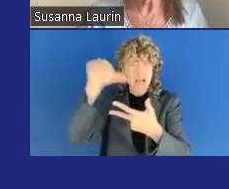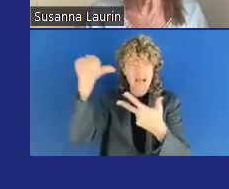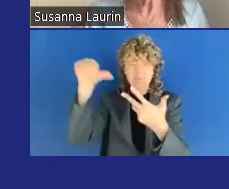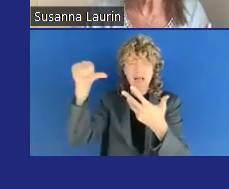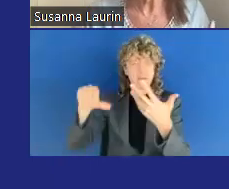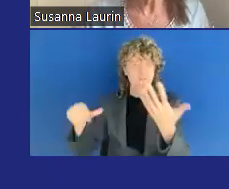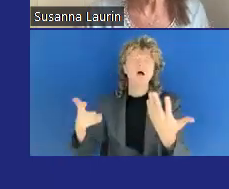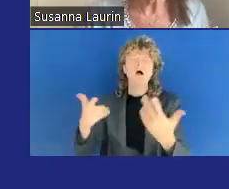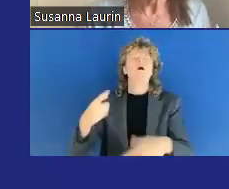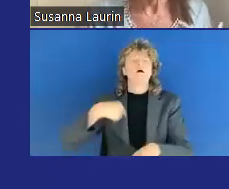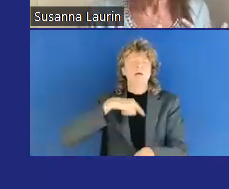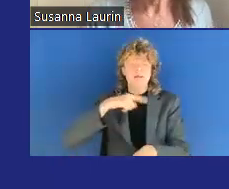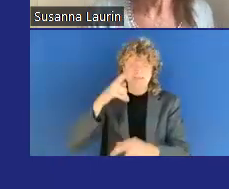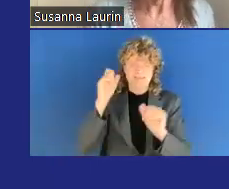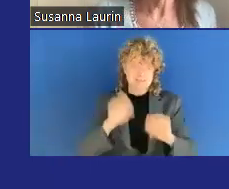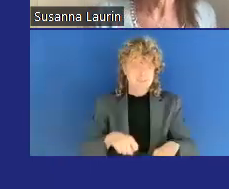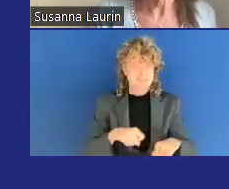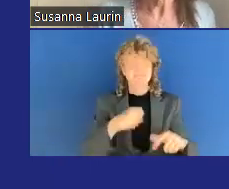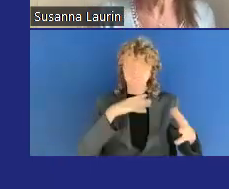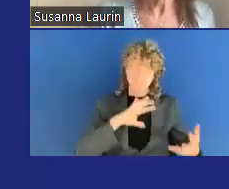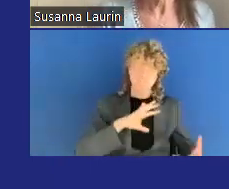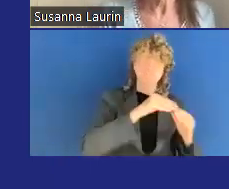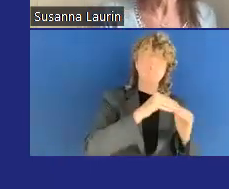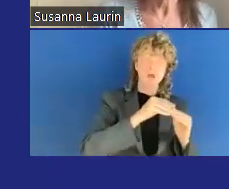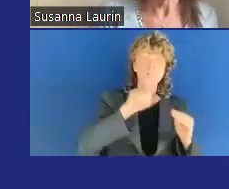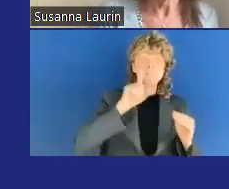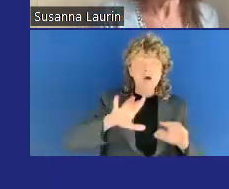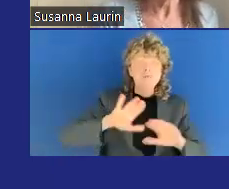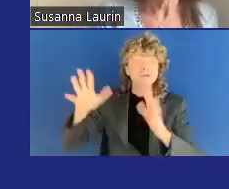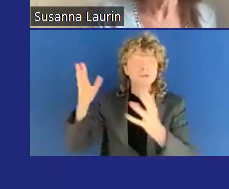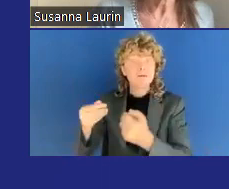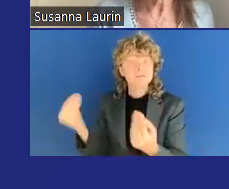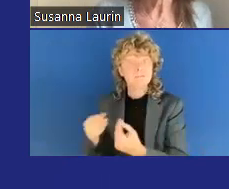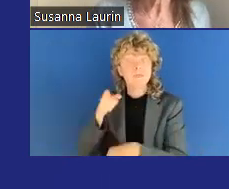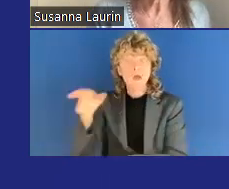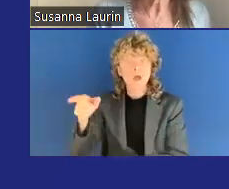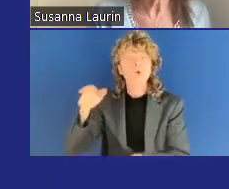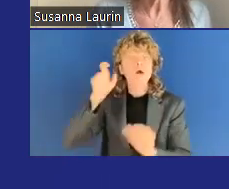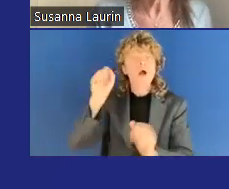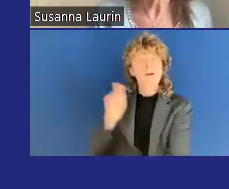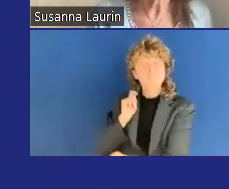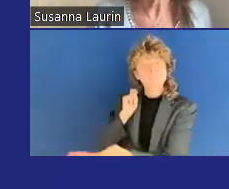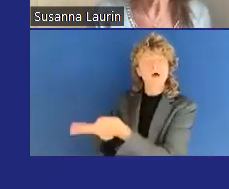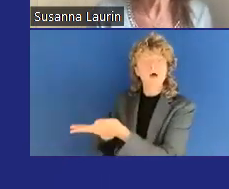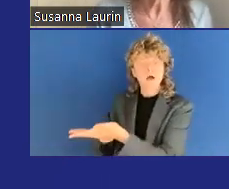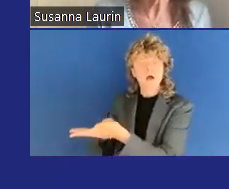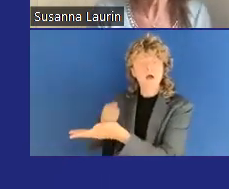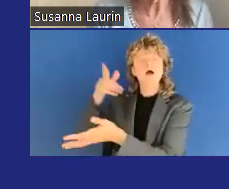also use your purchasing power and try to post requirements there and RFIs and try to move the